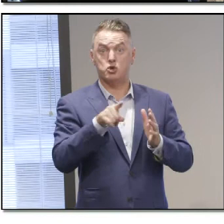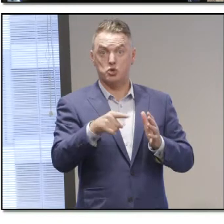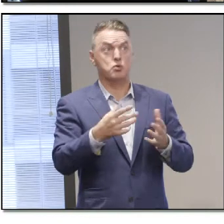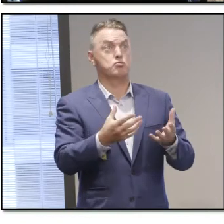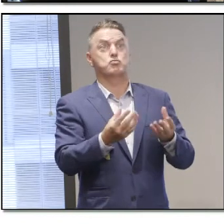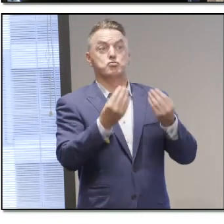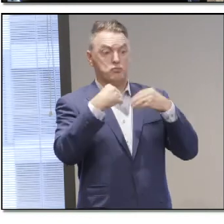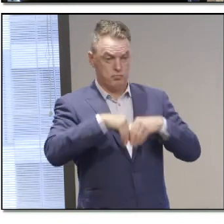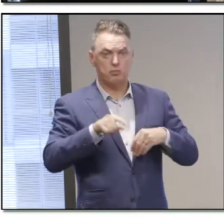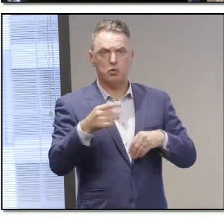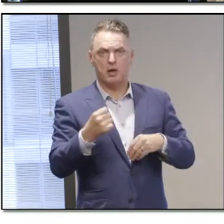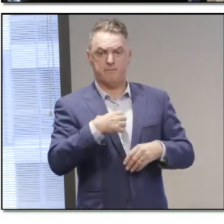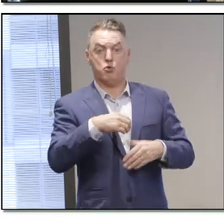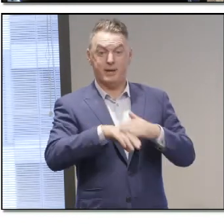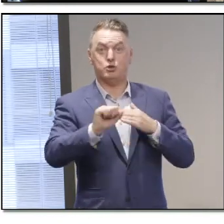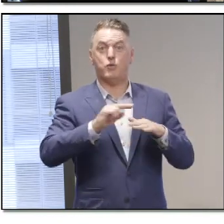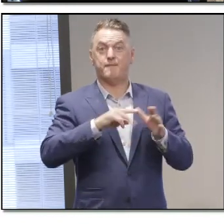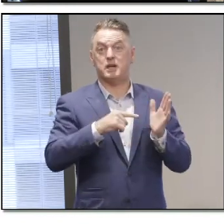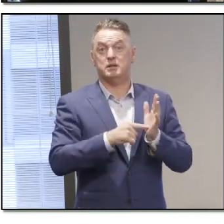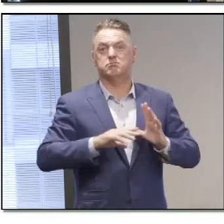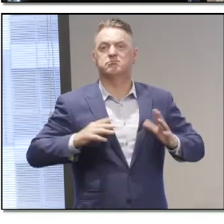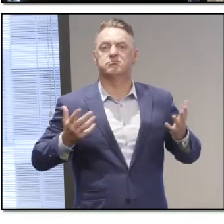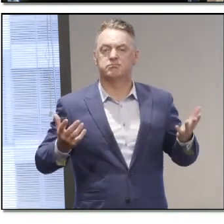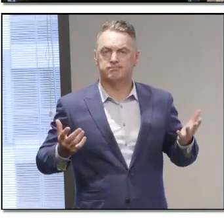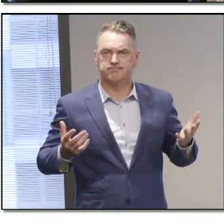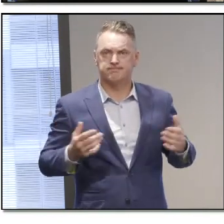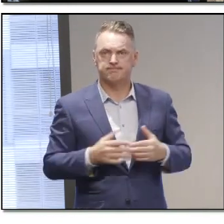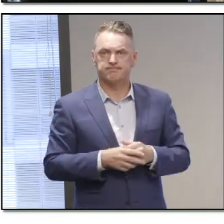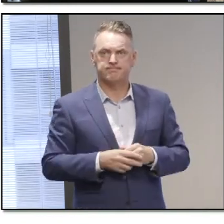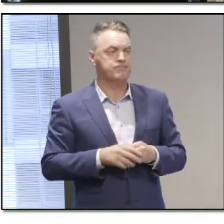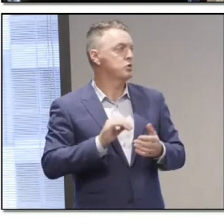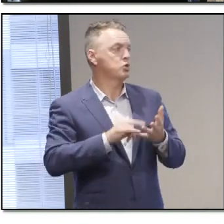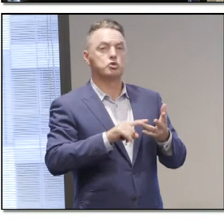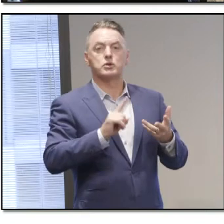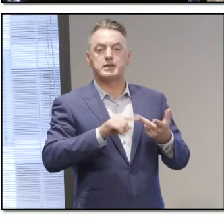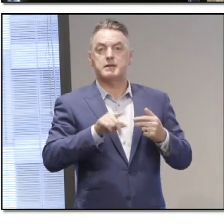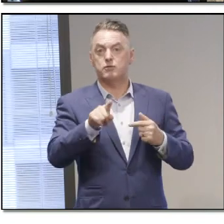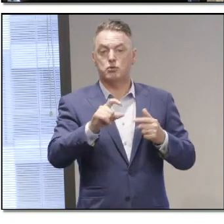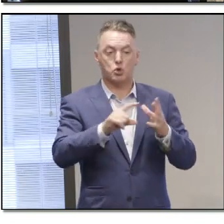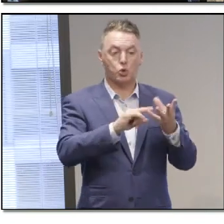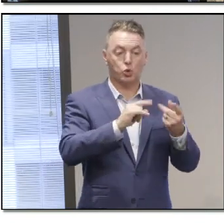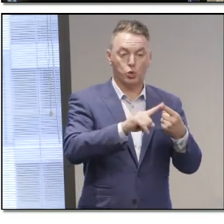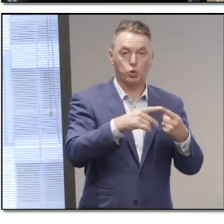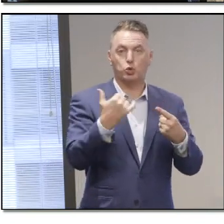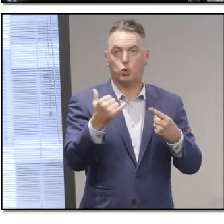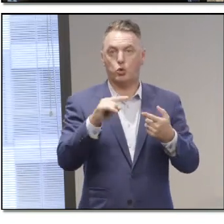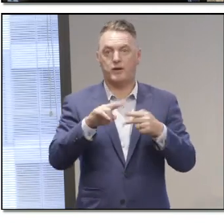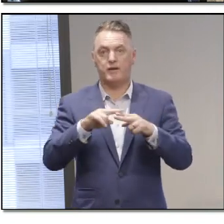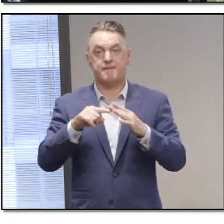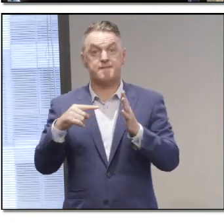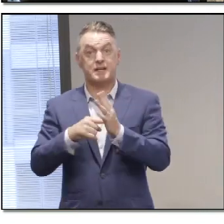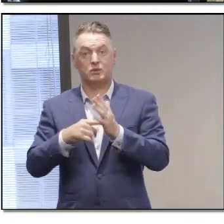it in your fat for that reason alone. So, whether it's cause or effect has always been debated, but